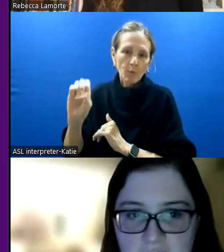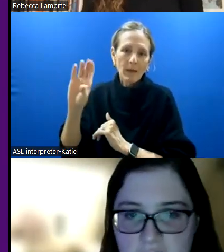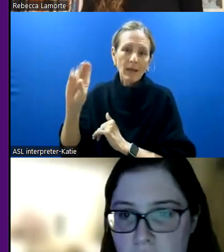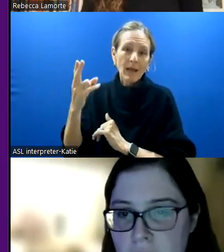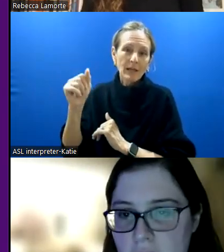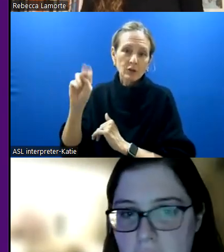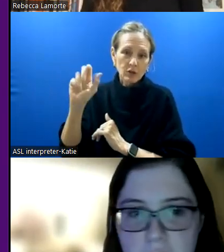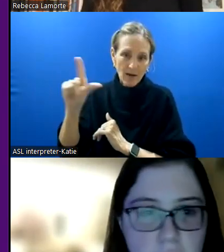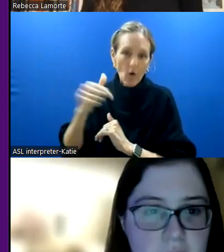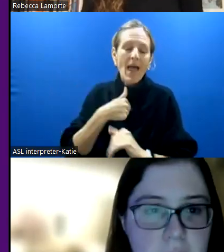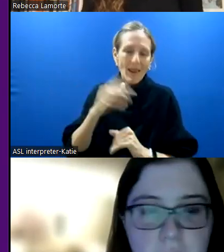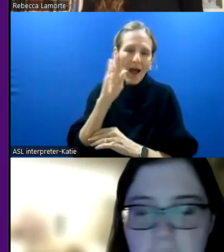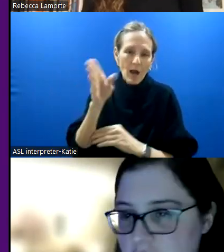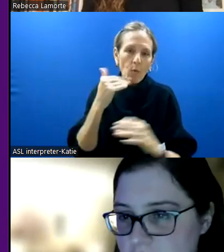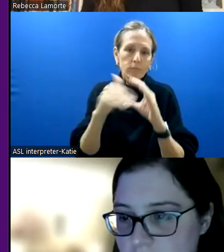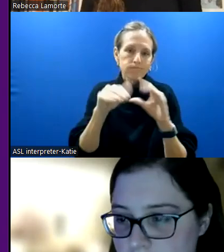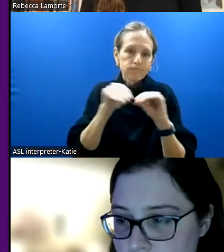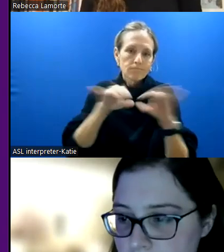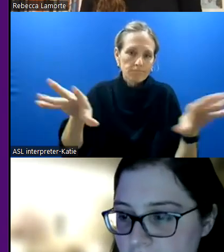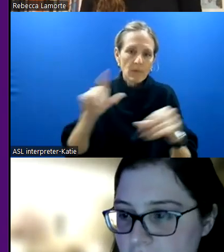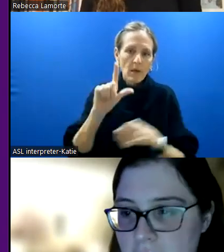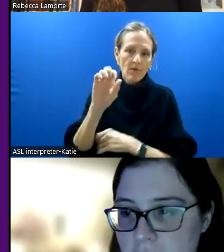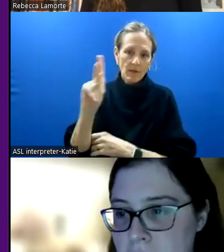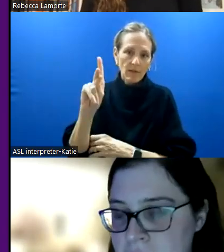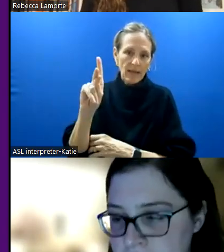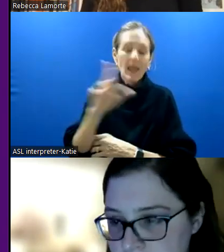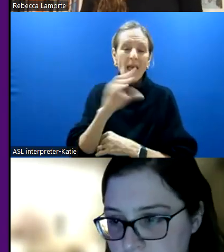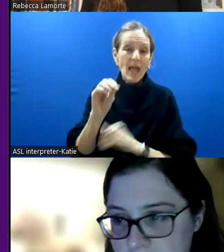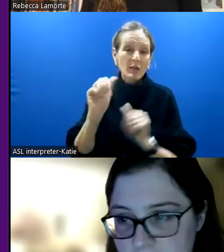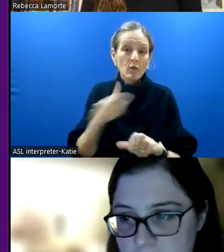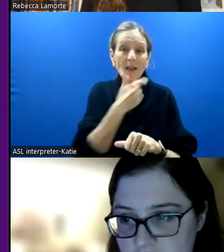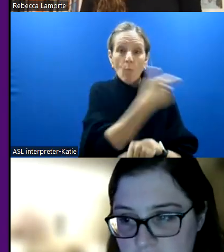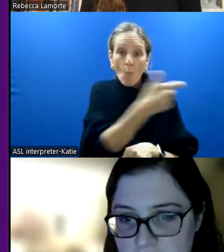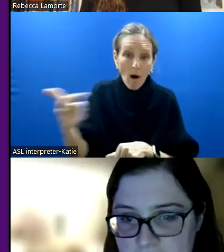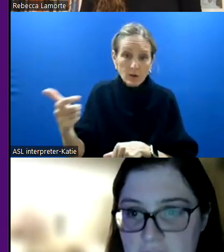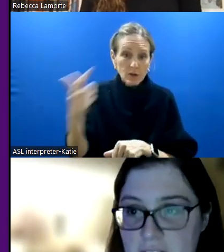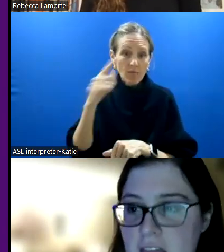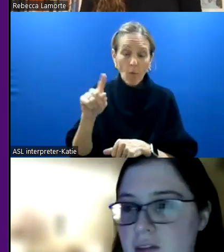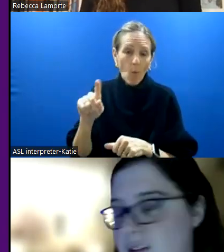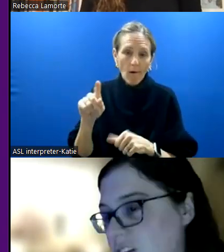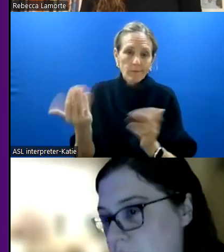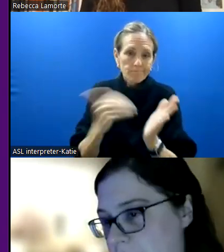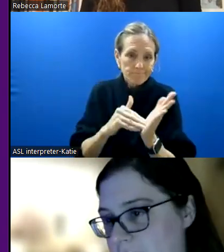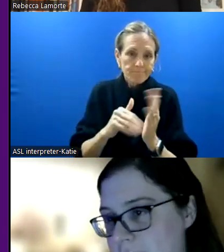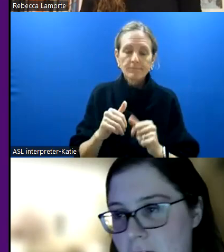so you will be able to watch it for playback. But just wanted to say thank you so much, Rebecca,